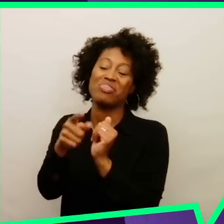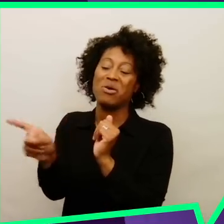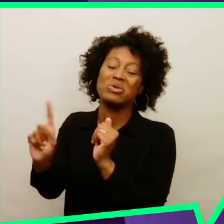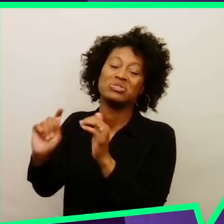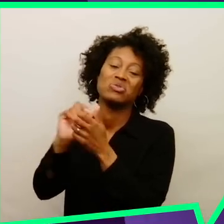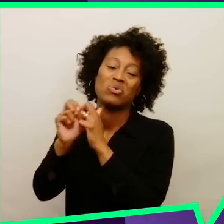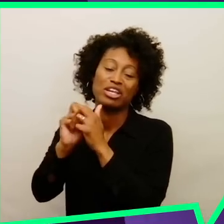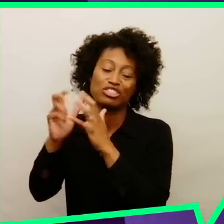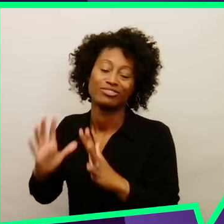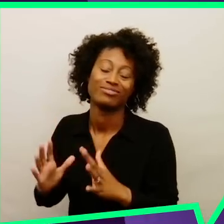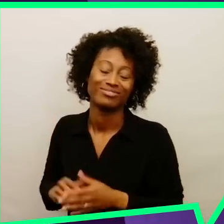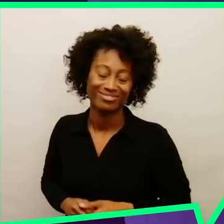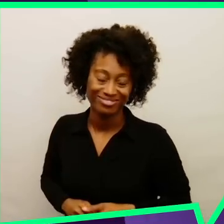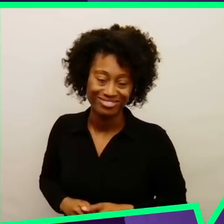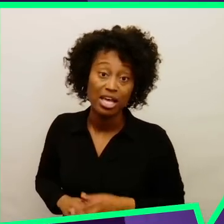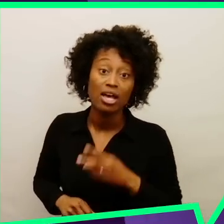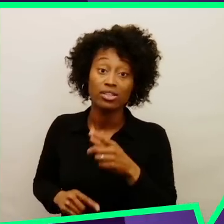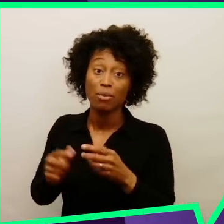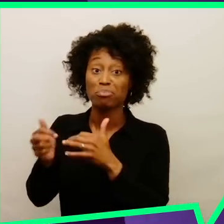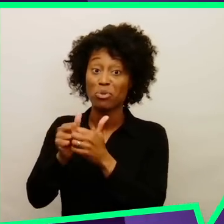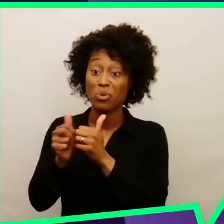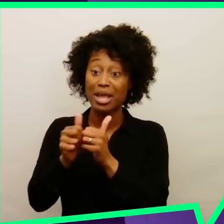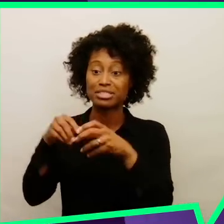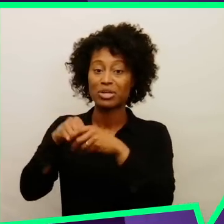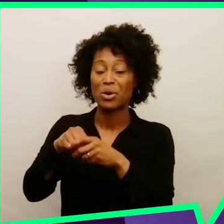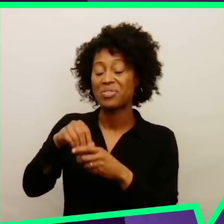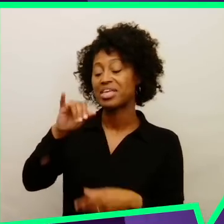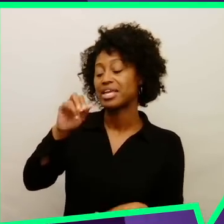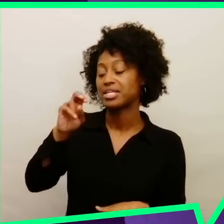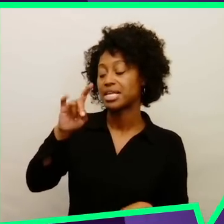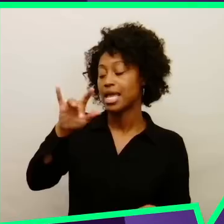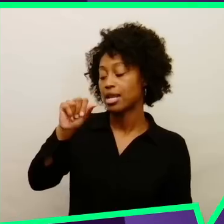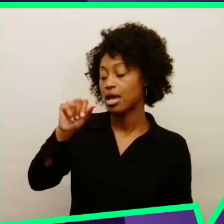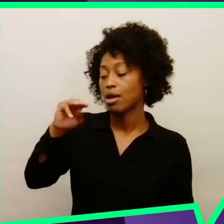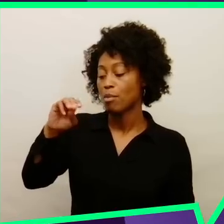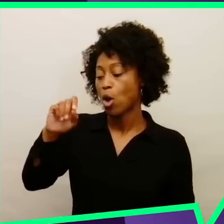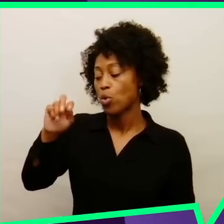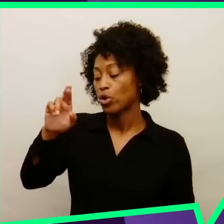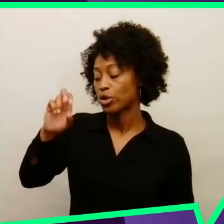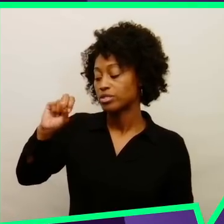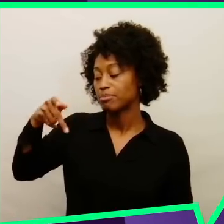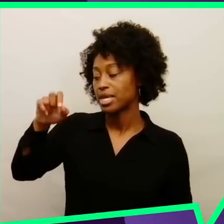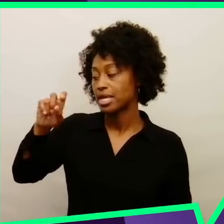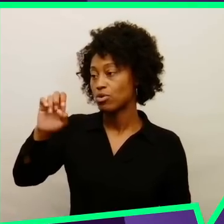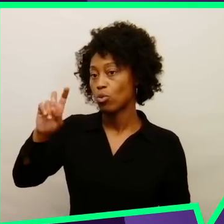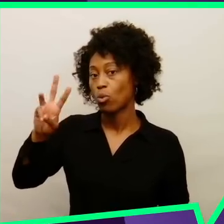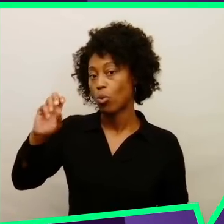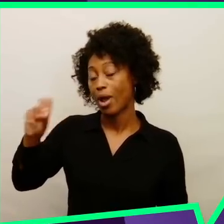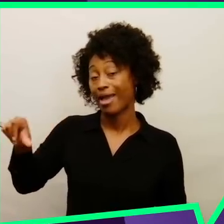And they're going to be racing on the Indiana Motor Speedway. I'm very excited. It's from Indiana.